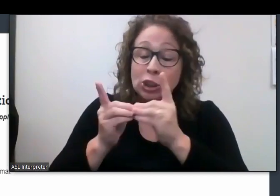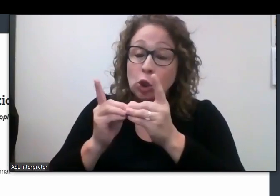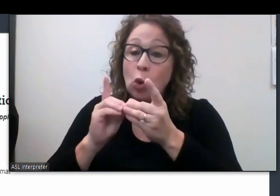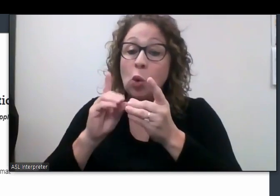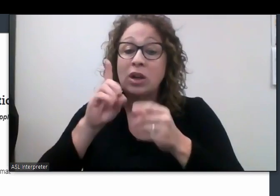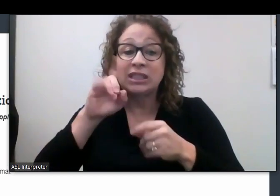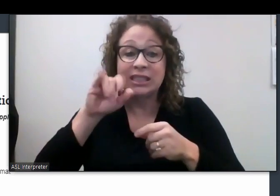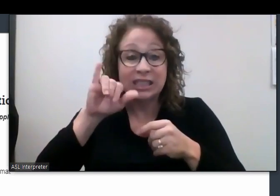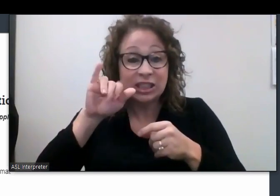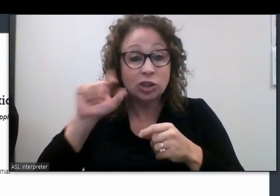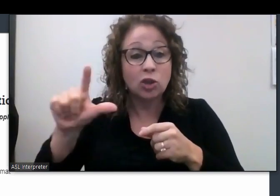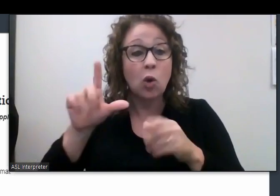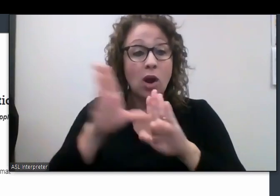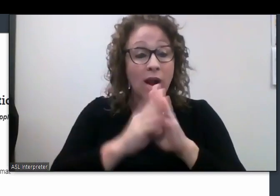and then wheelchair accessibility.